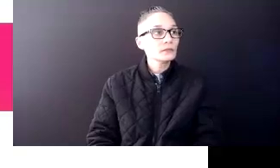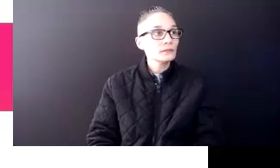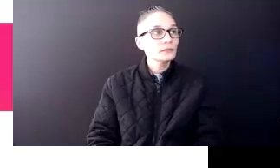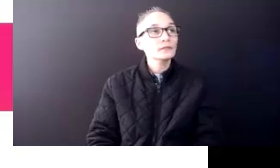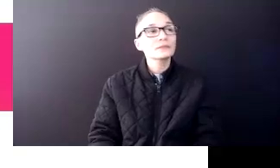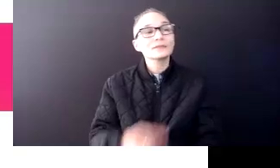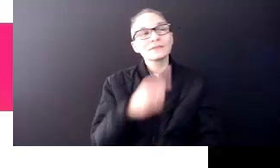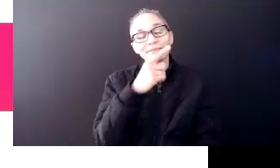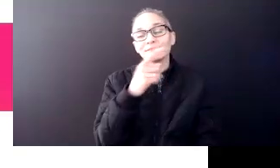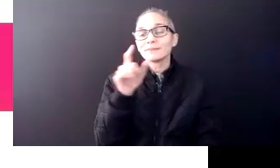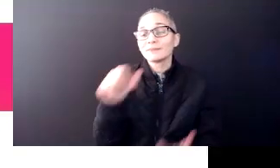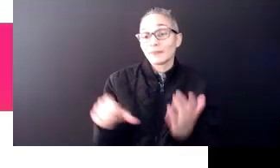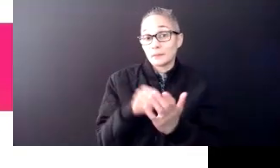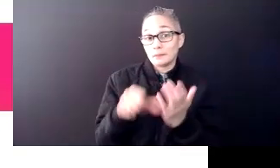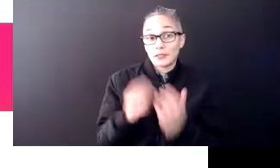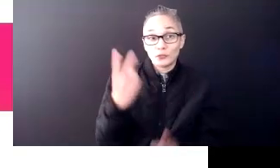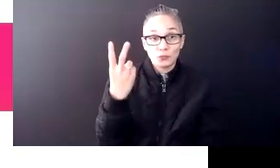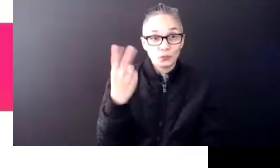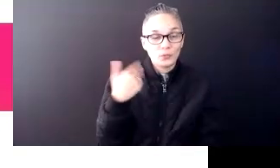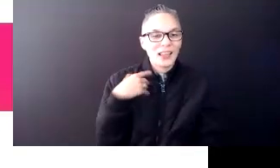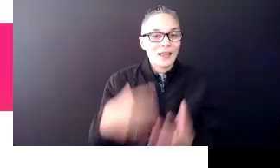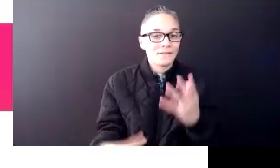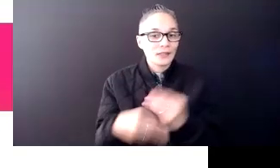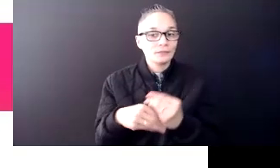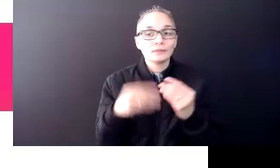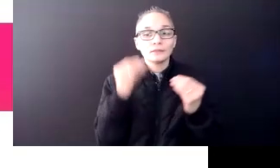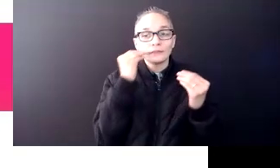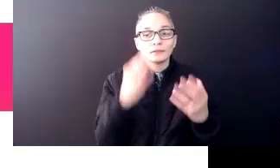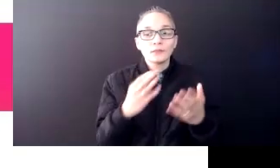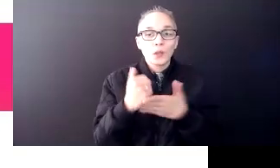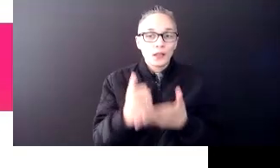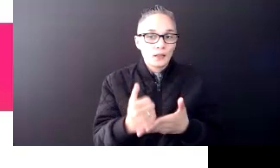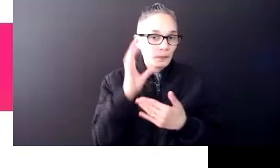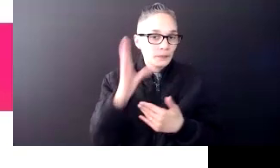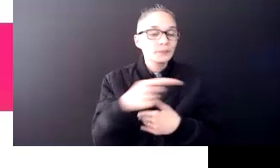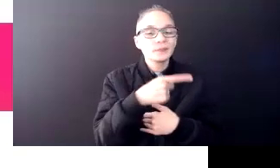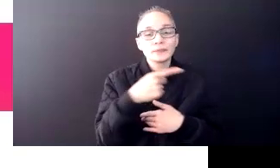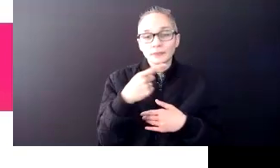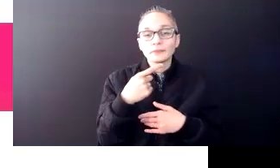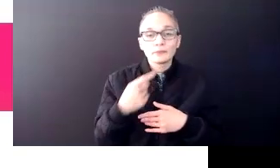And the handle on page two, there is additional information that will help us as we look at RSI.